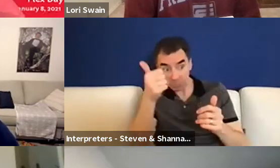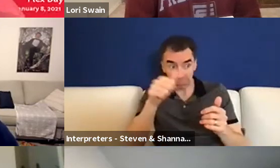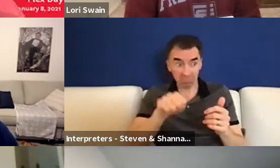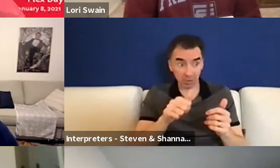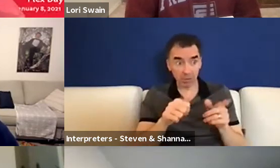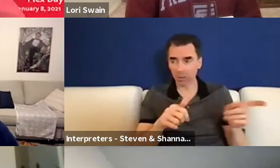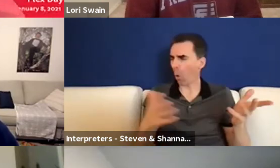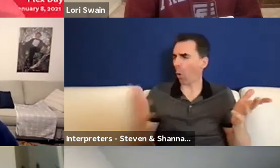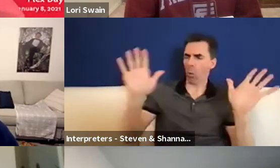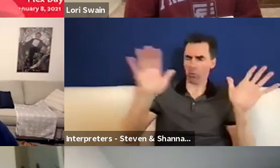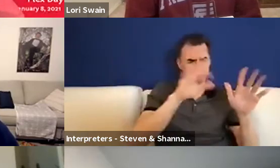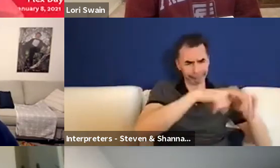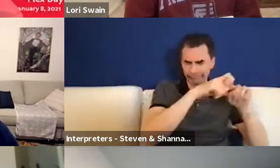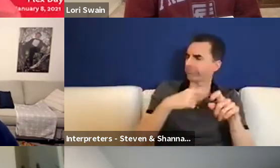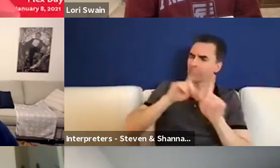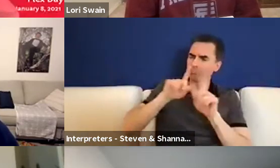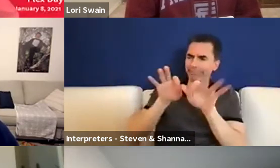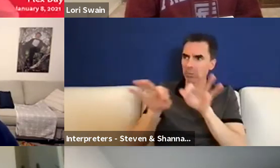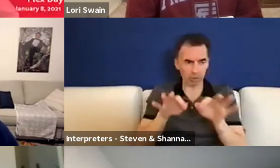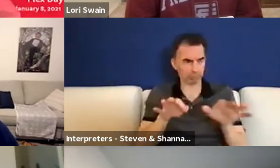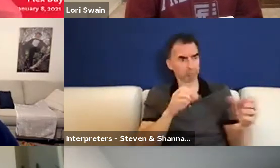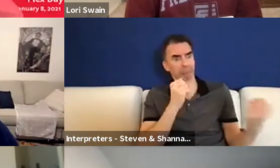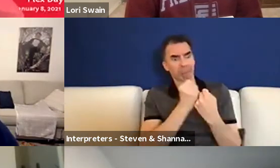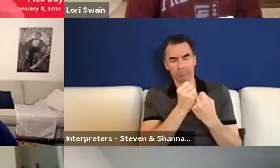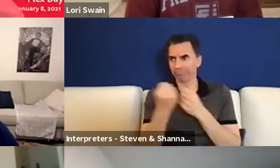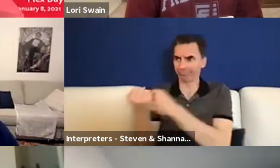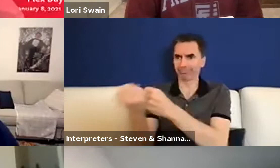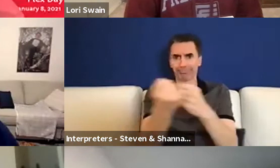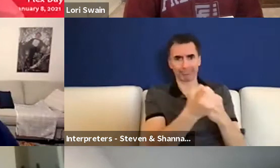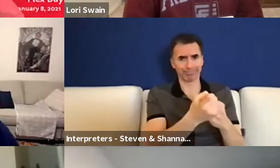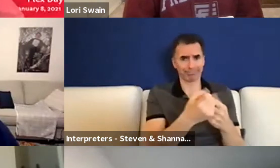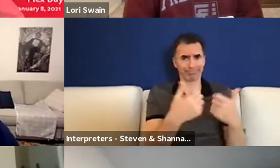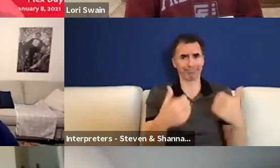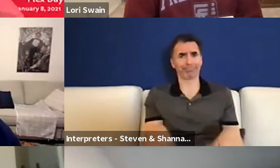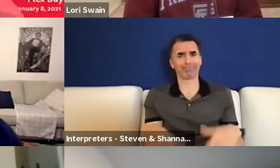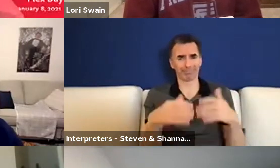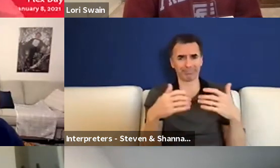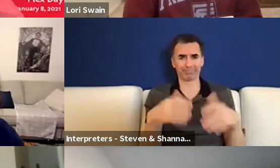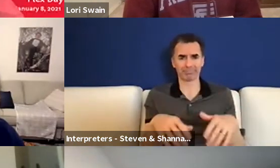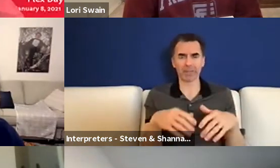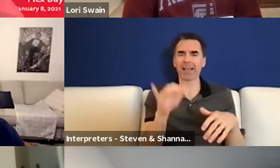willing to go above and beyond for our students. And so I think that's the main thing is just, if everybody's working towards